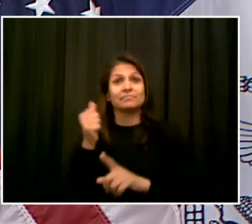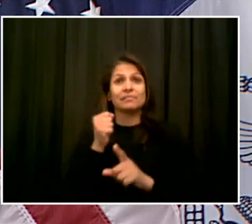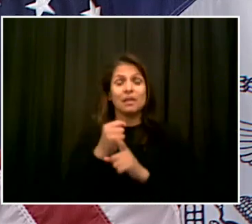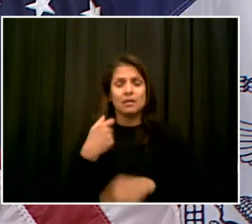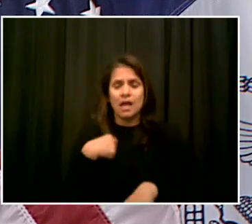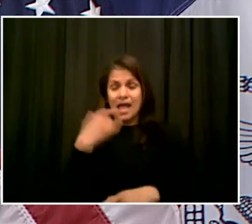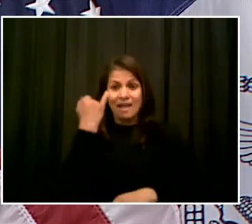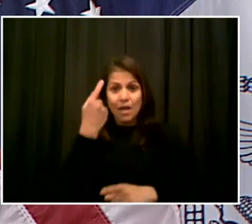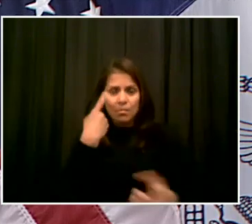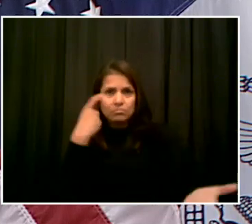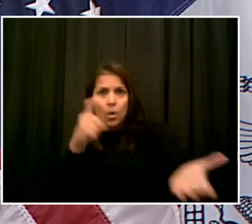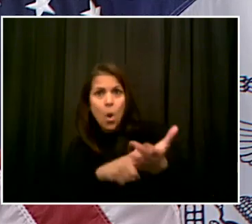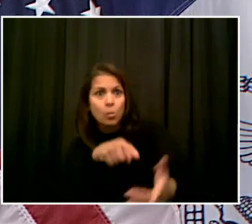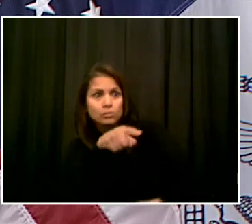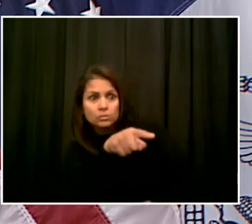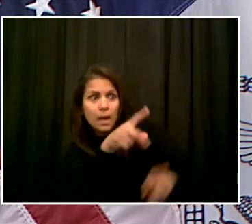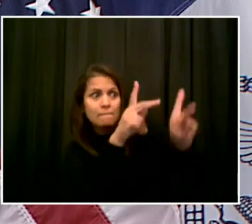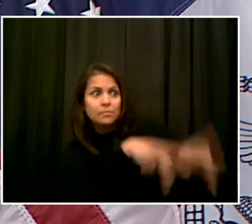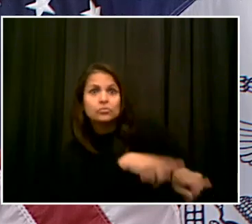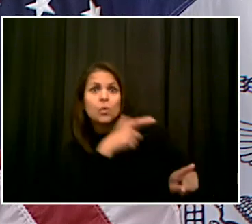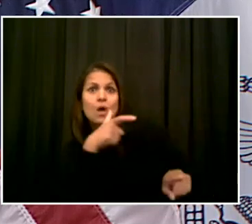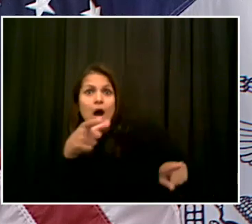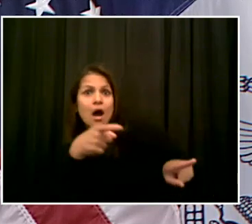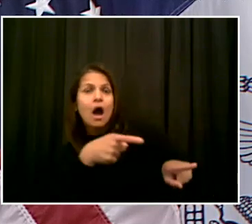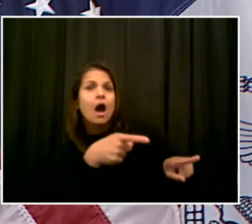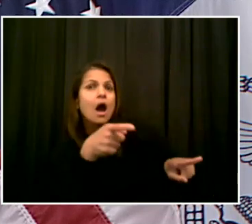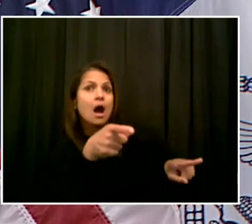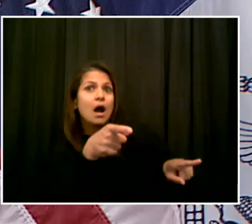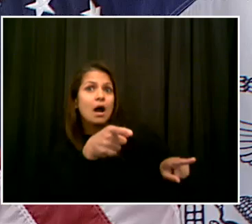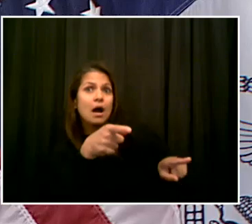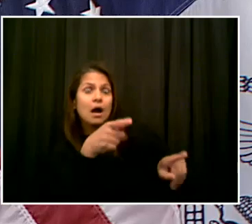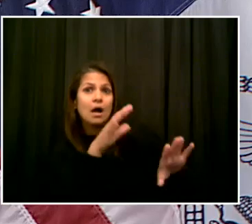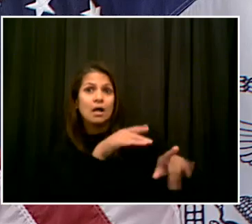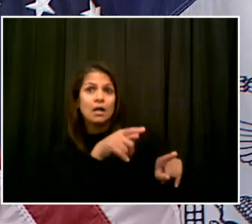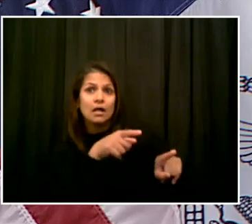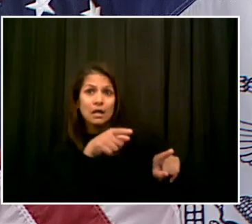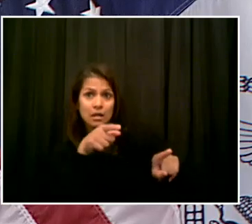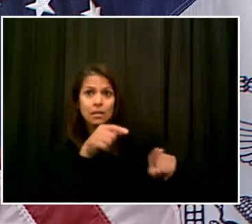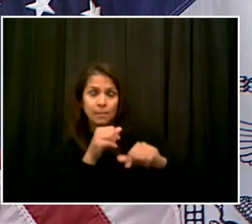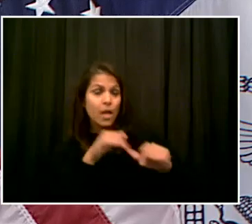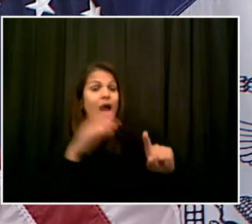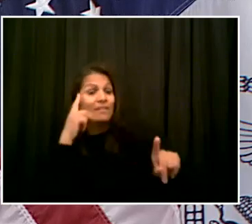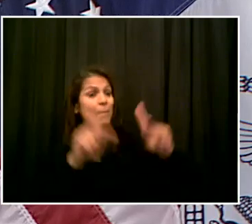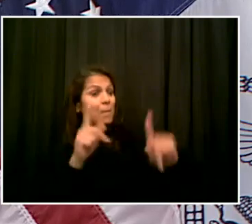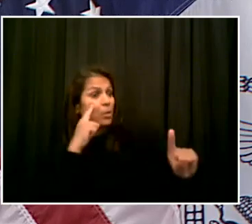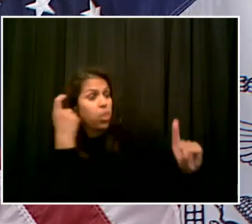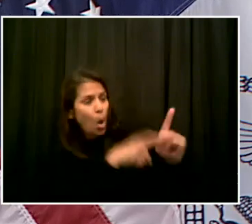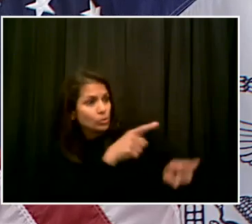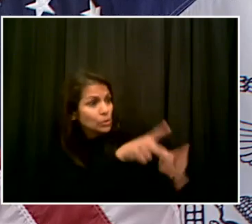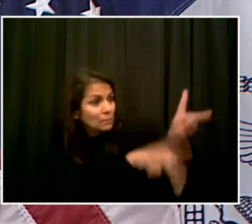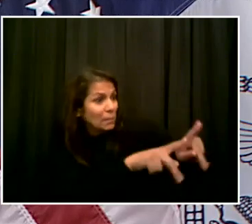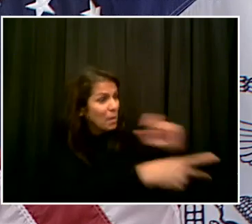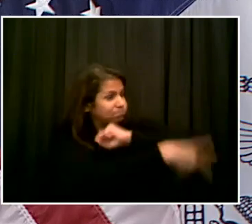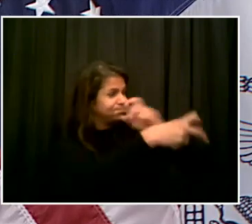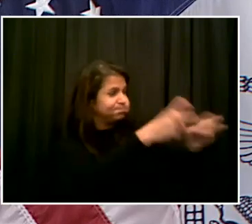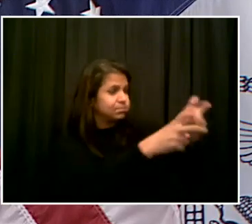POLICE AND IF YOSU EE ANYBODY IN A PROTEST TRYING TO ESCAPE VIOLENC THEN YOU NEED TO